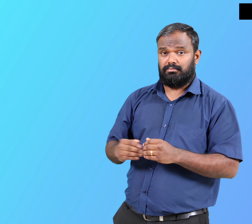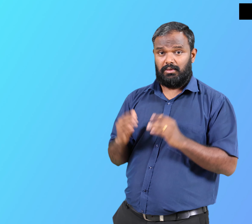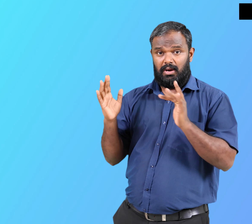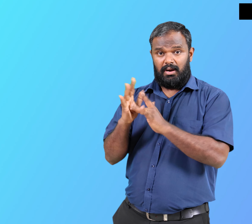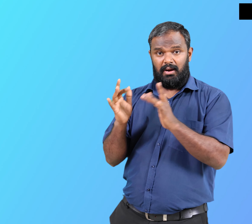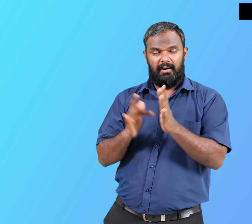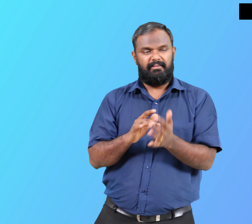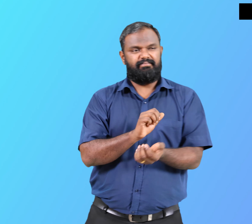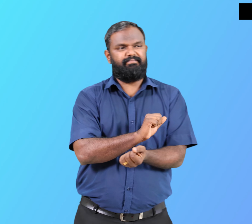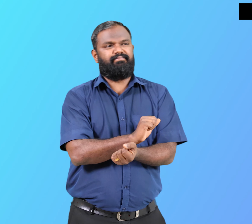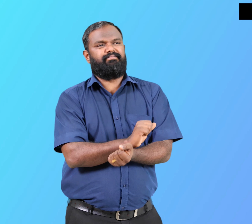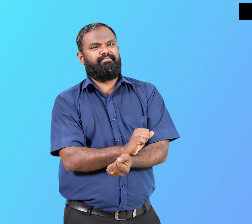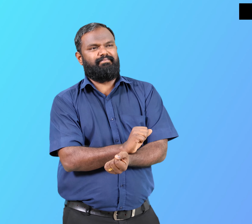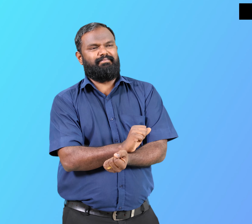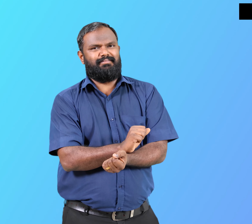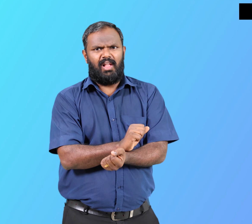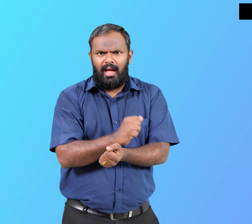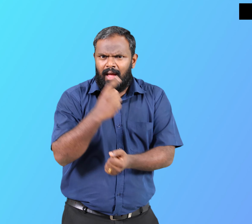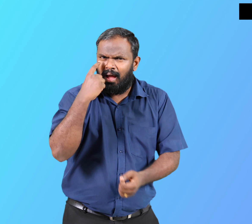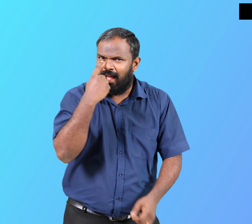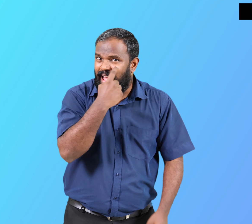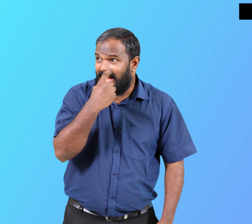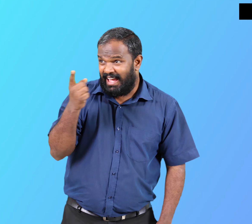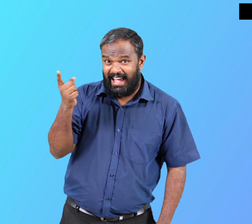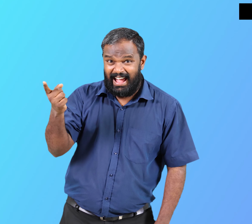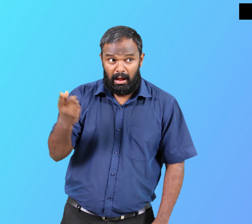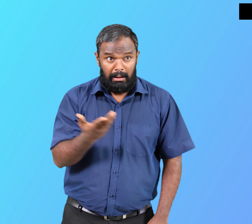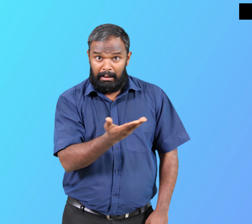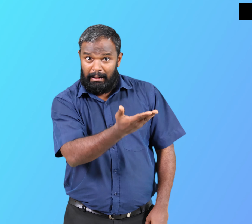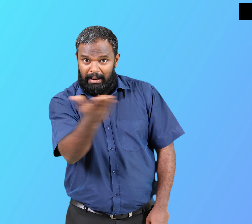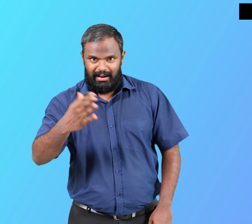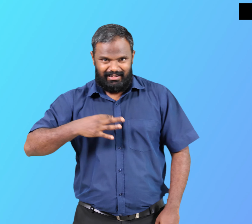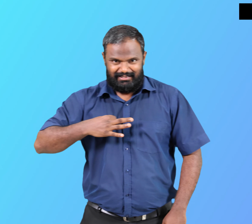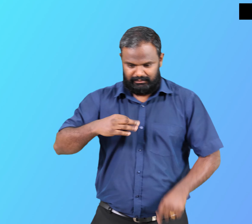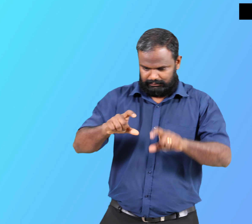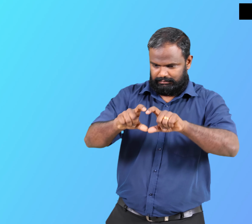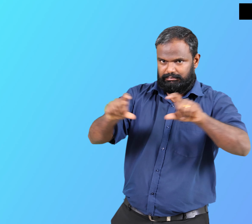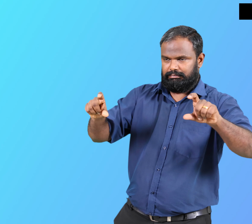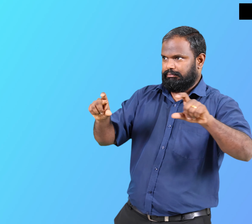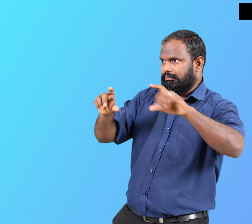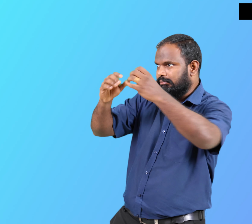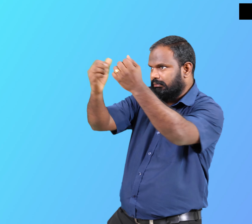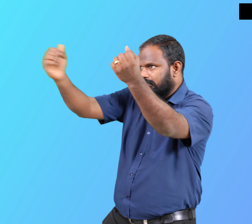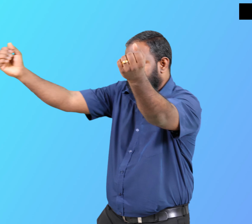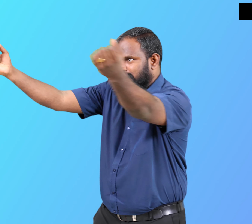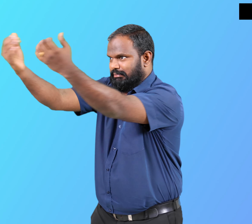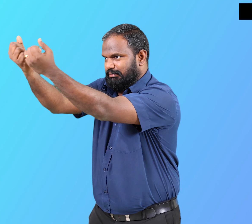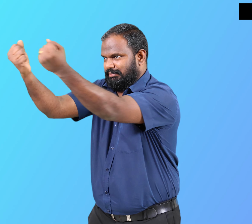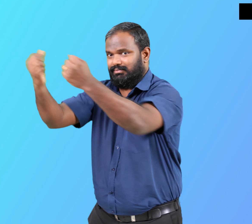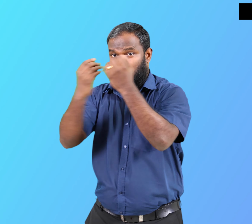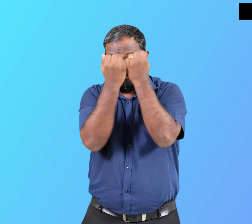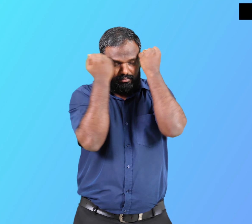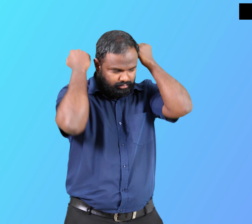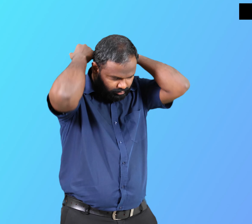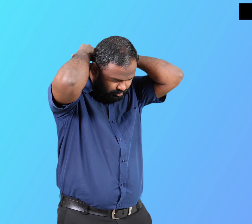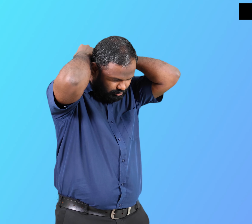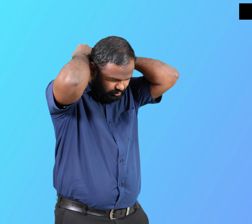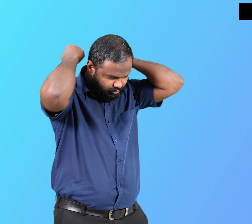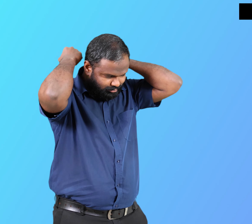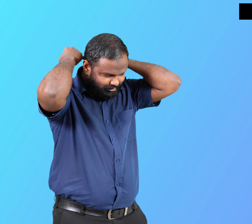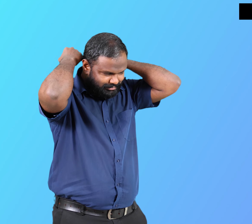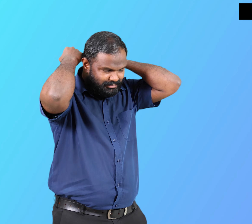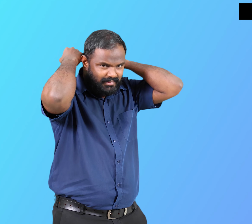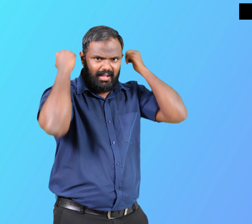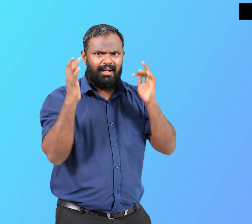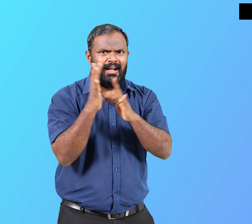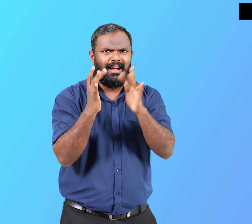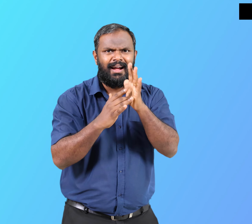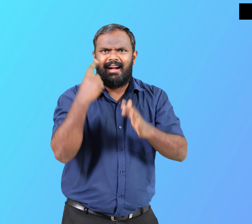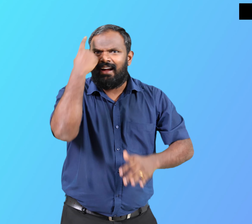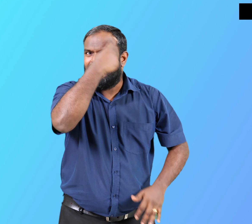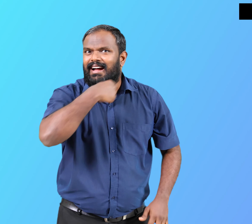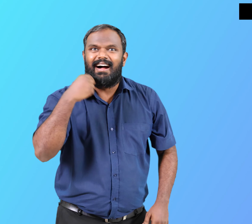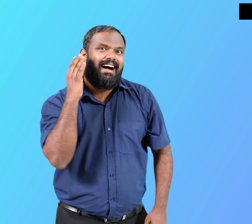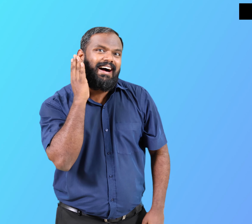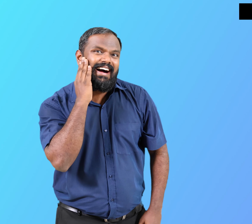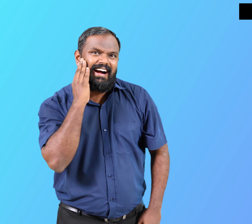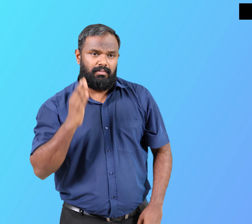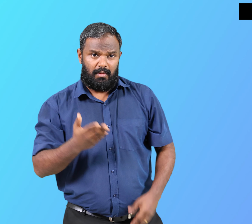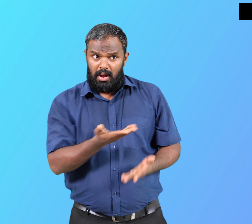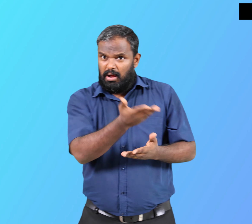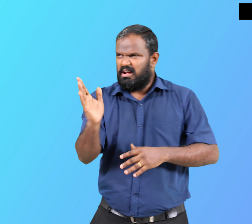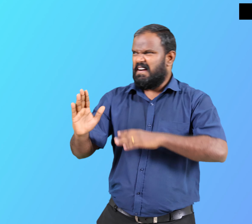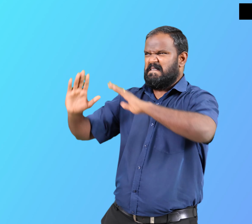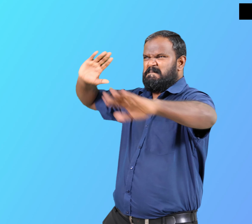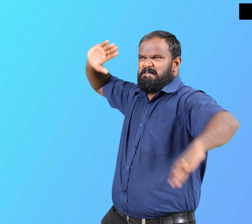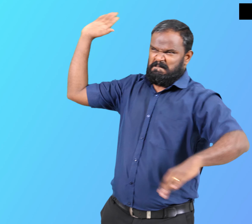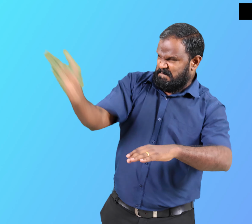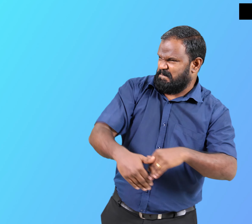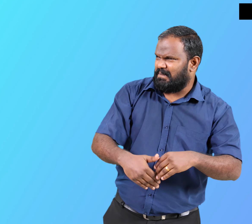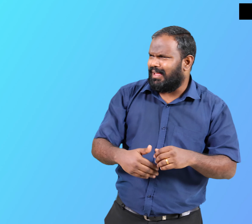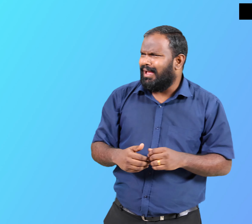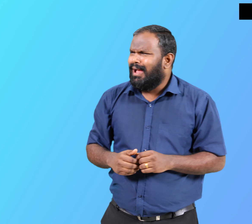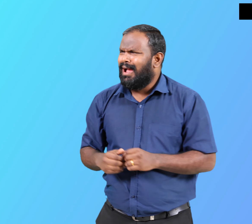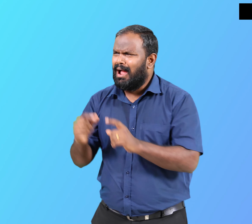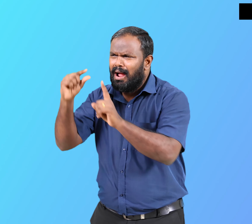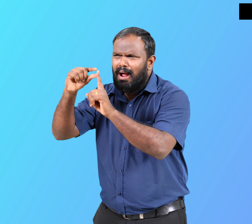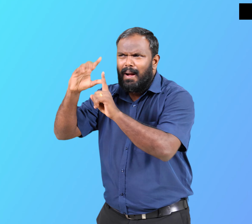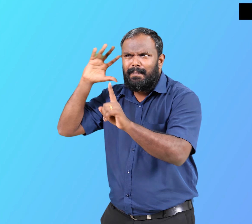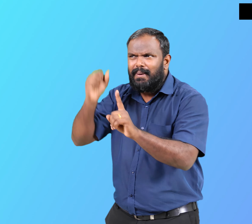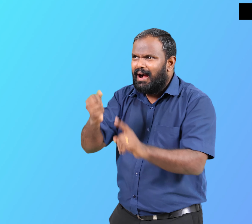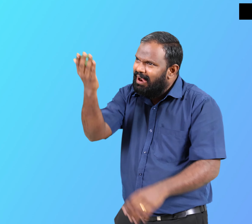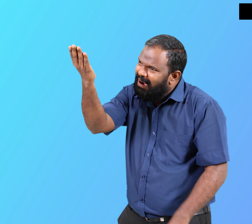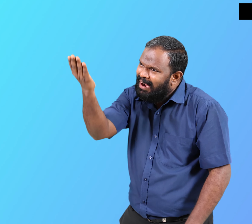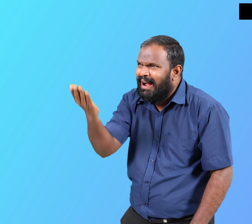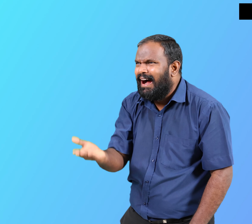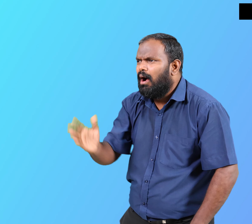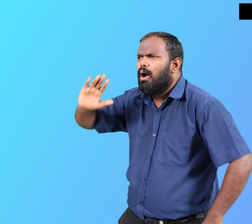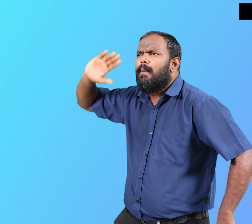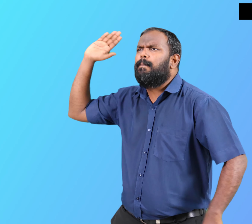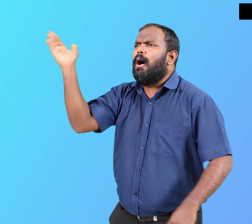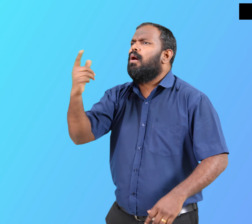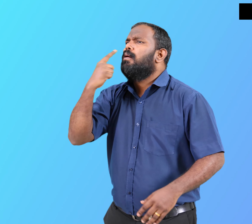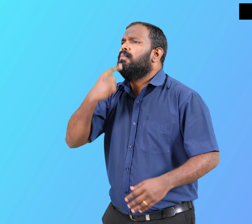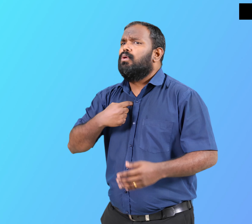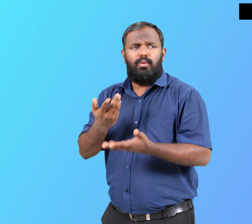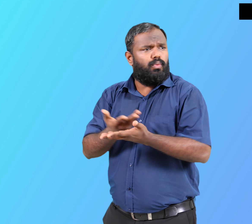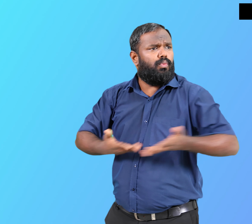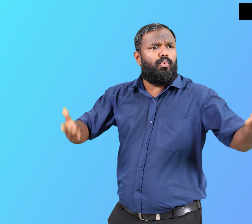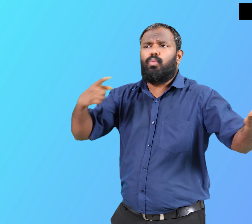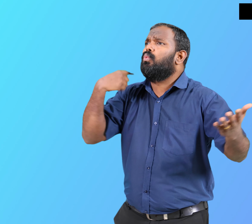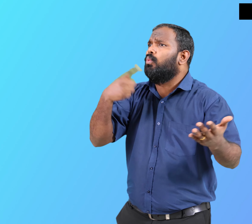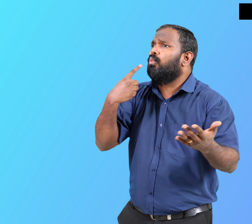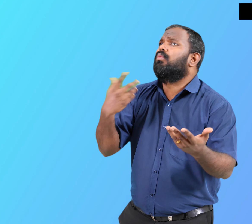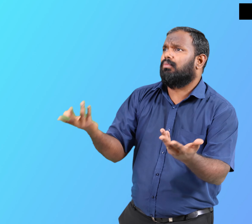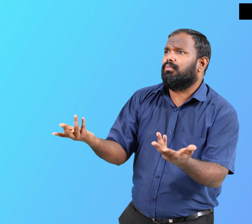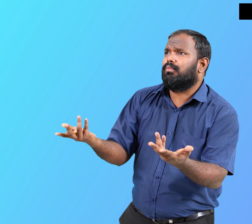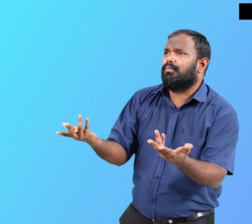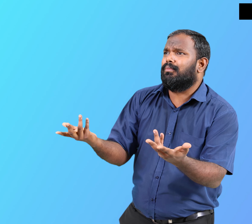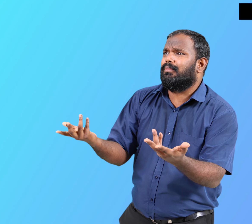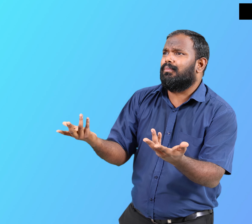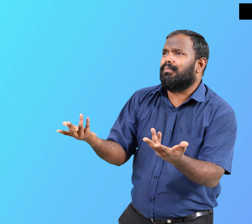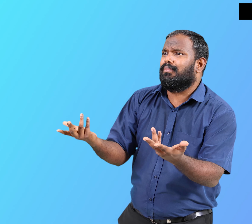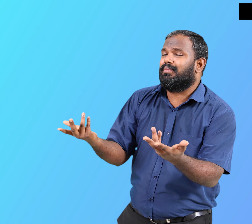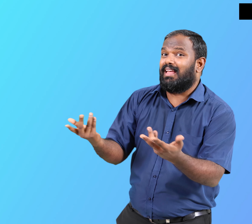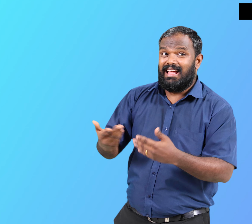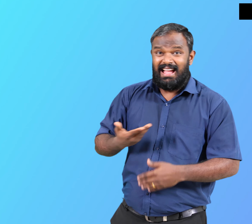They covered his eyes so that he could not see them. Then they hit him and said, “Be a prophet and tell us who hit you!”